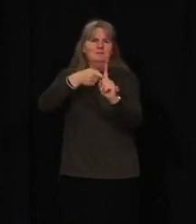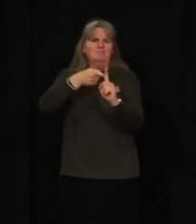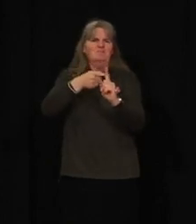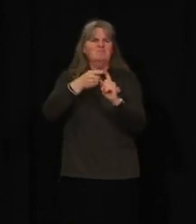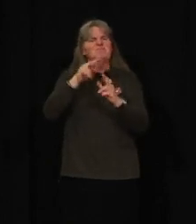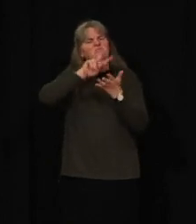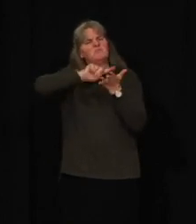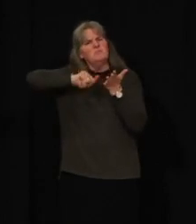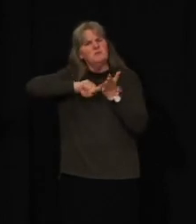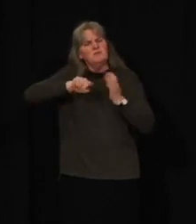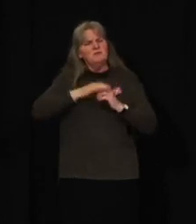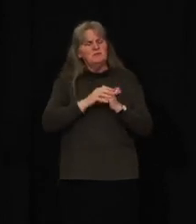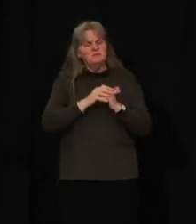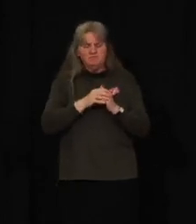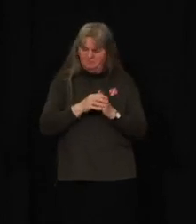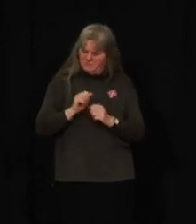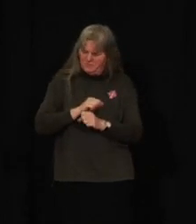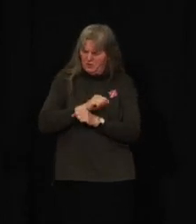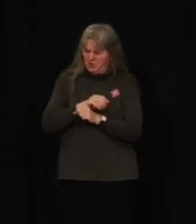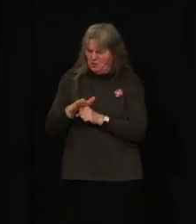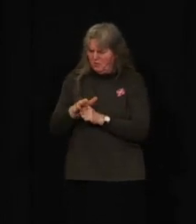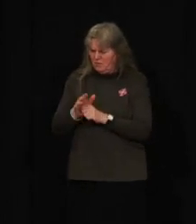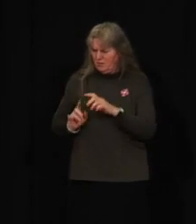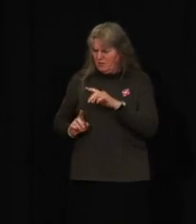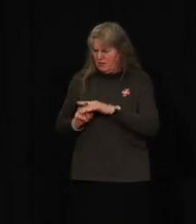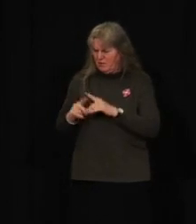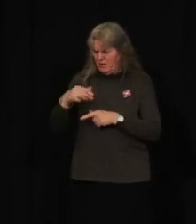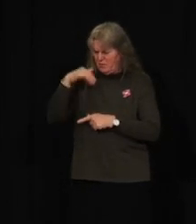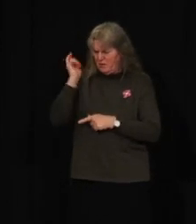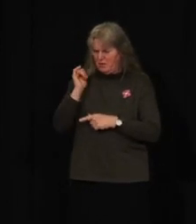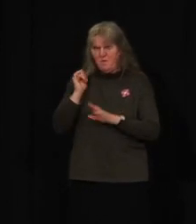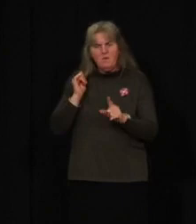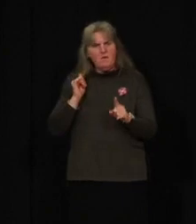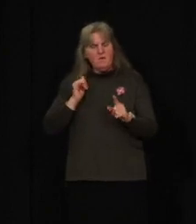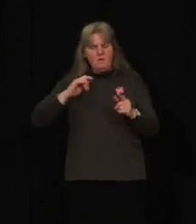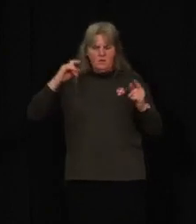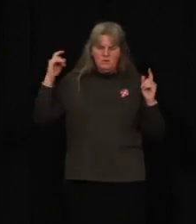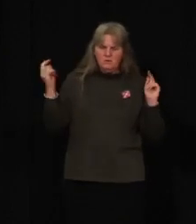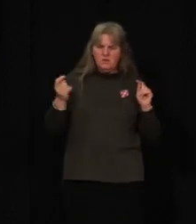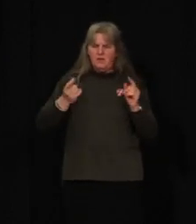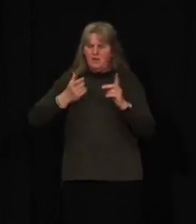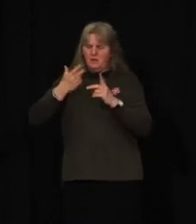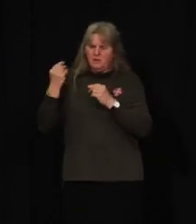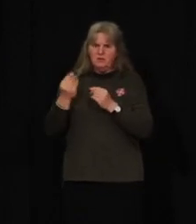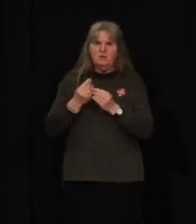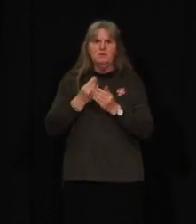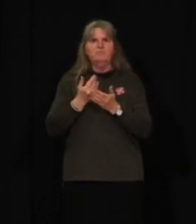occasions since COVID threatened Yukon. Sweeping measures, huge financial losses and